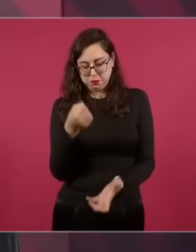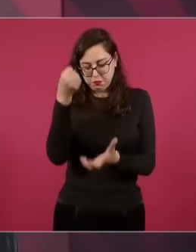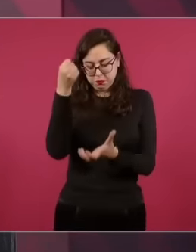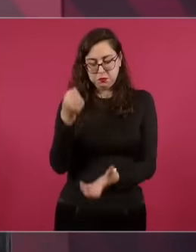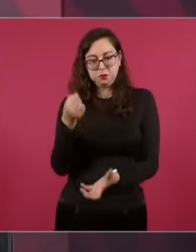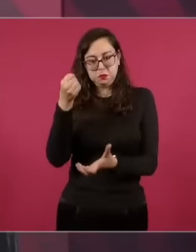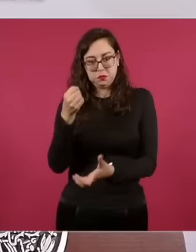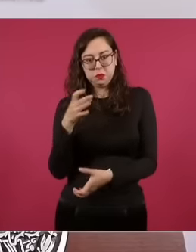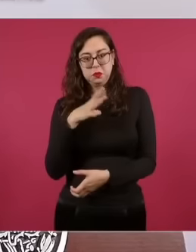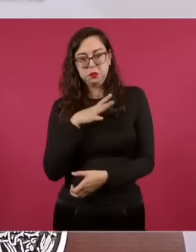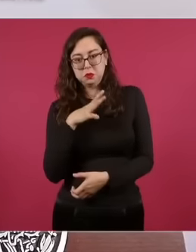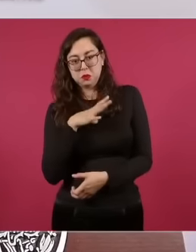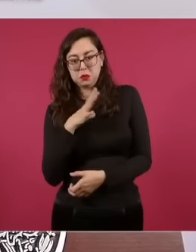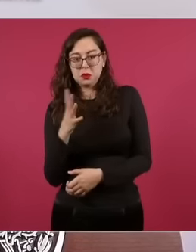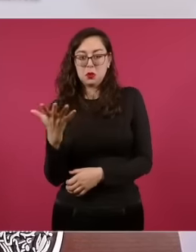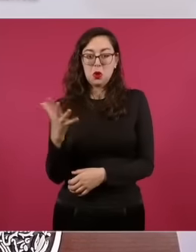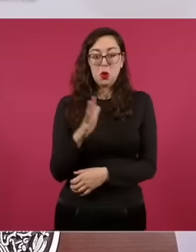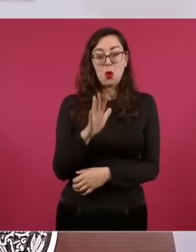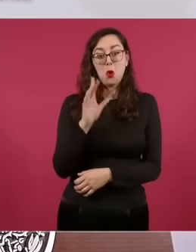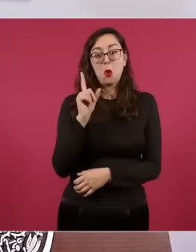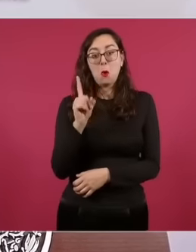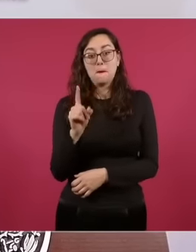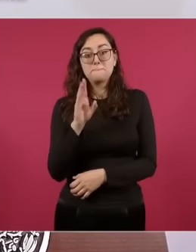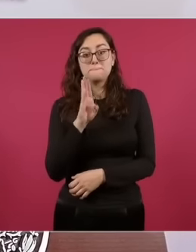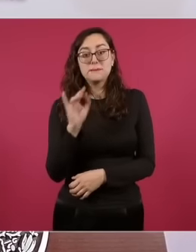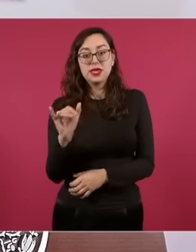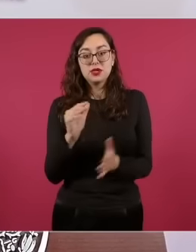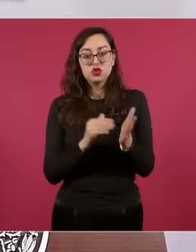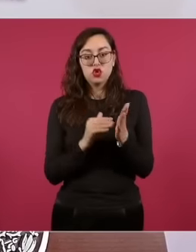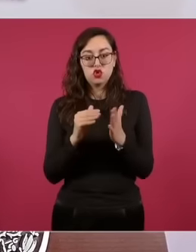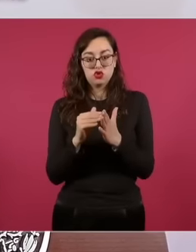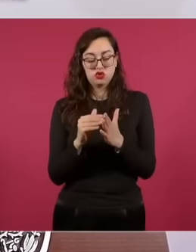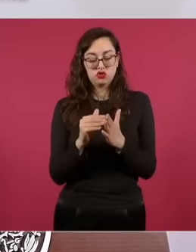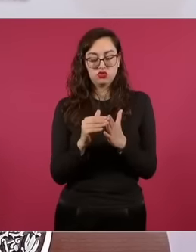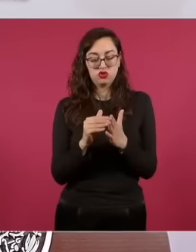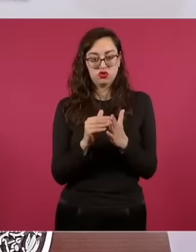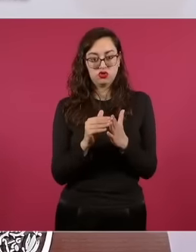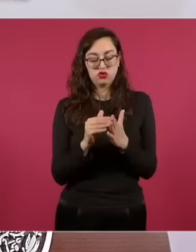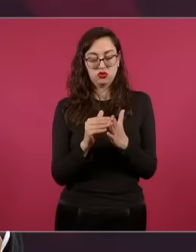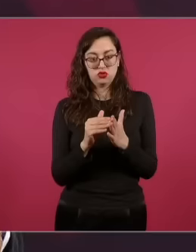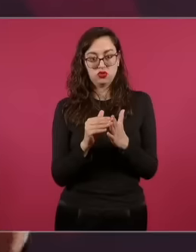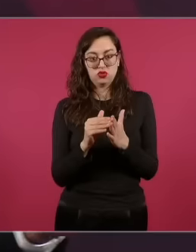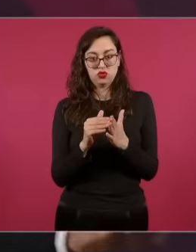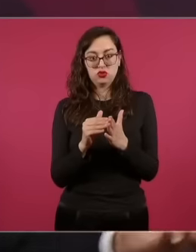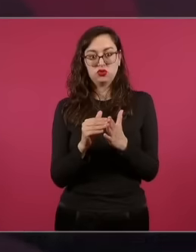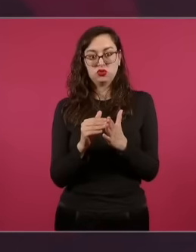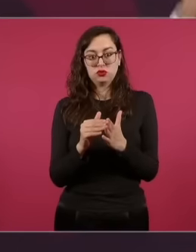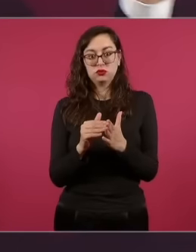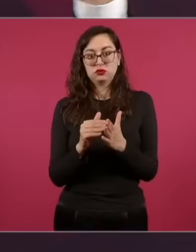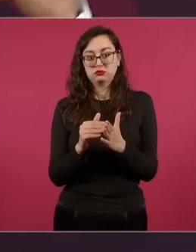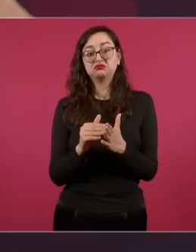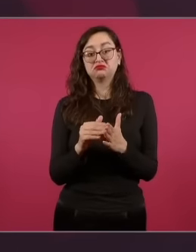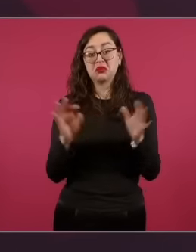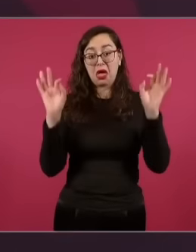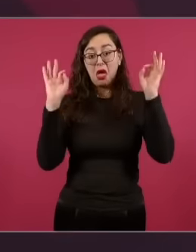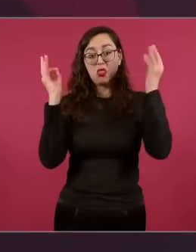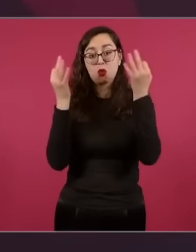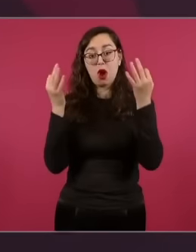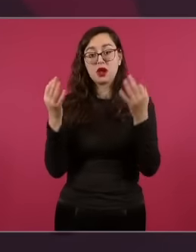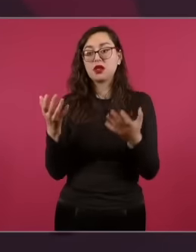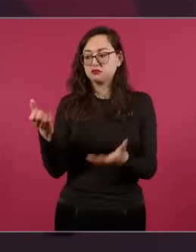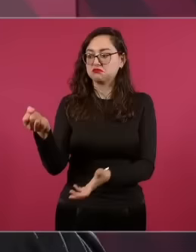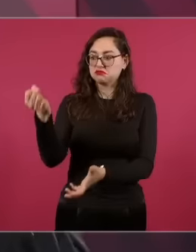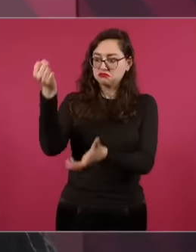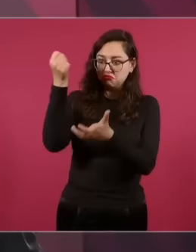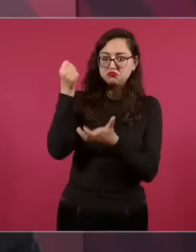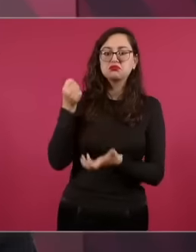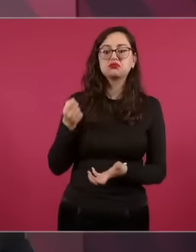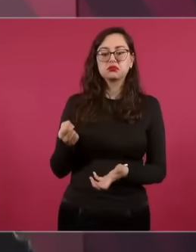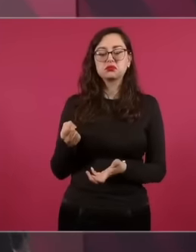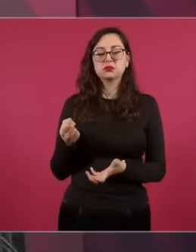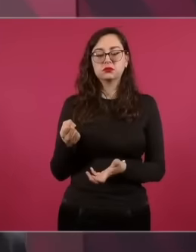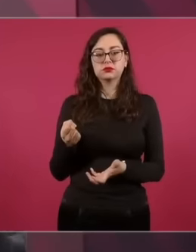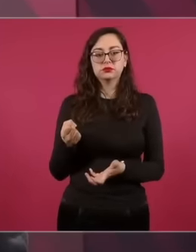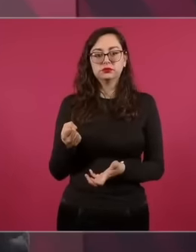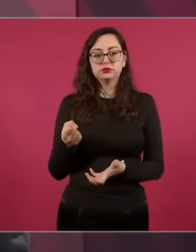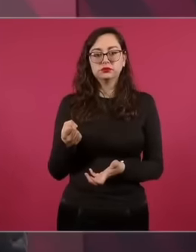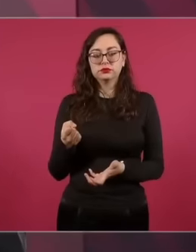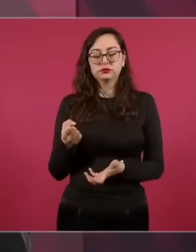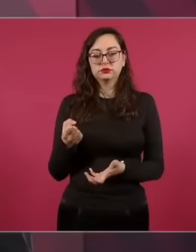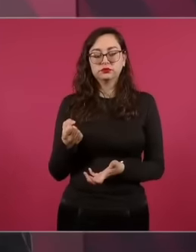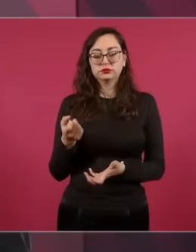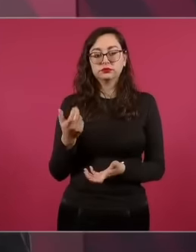around a billion pesos, which is the income of the alanas and we have grown in real terms